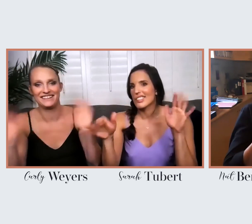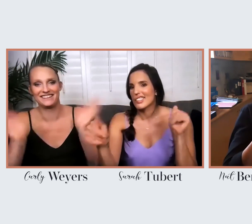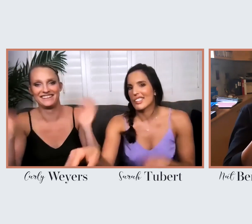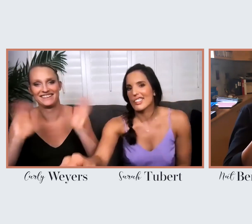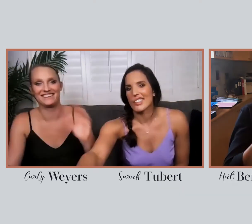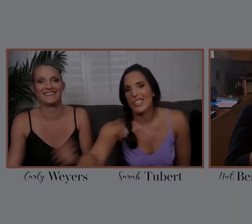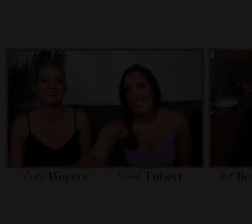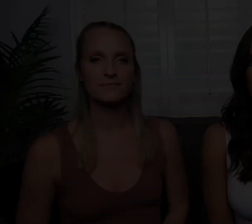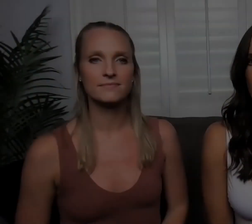Bye!